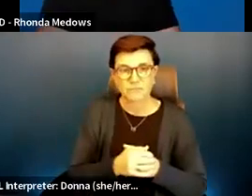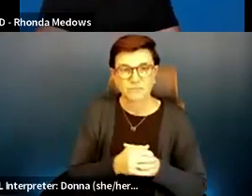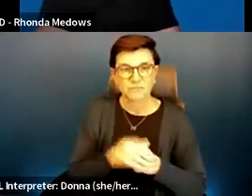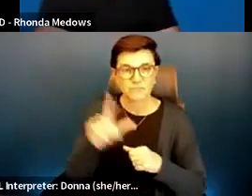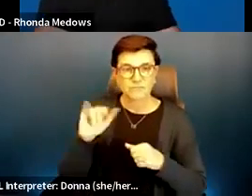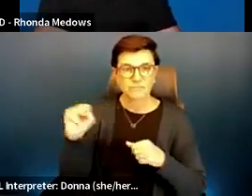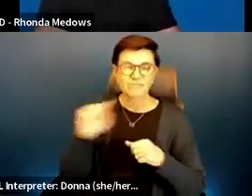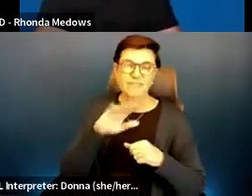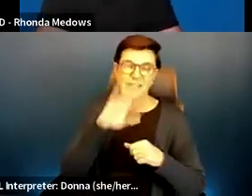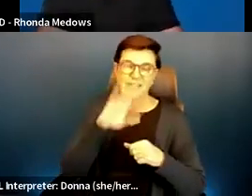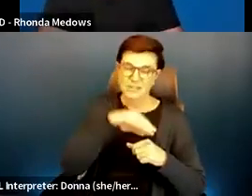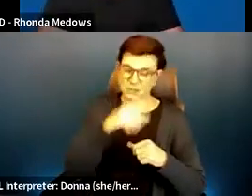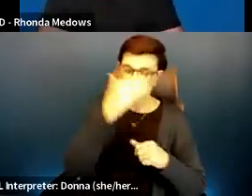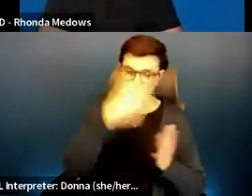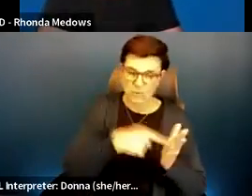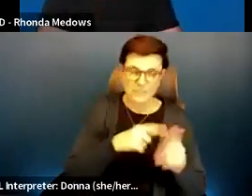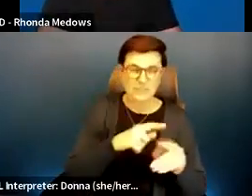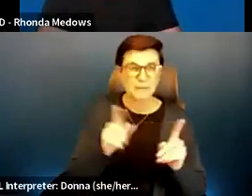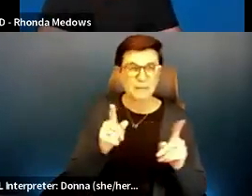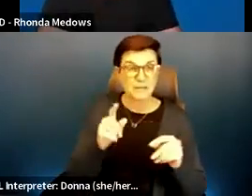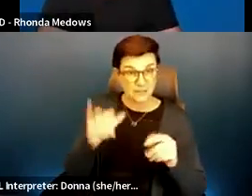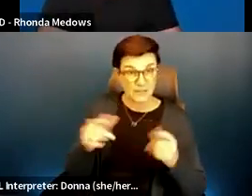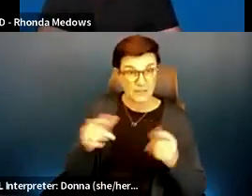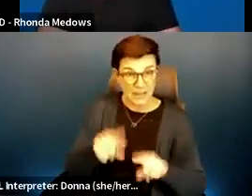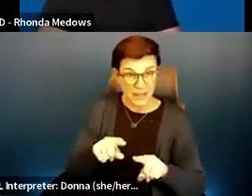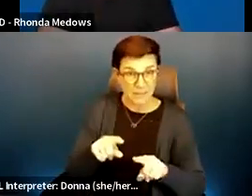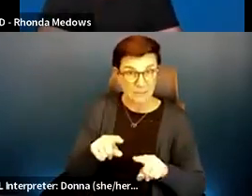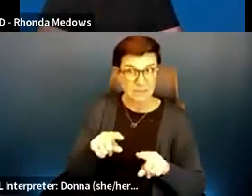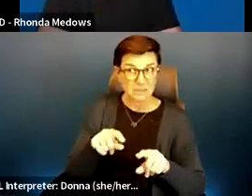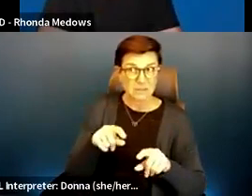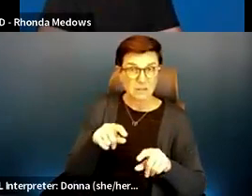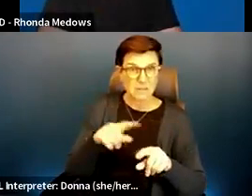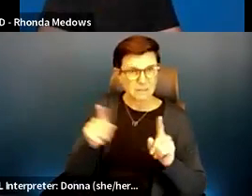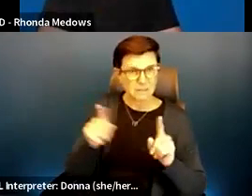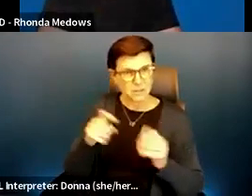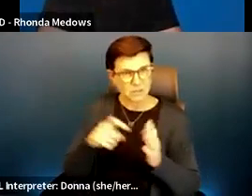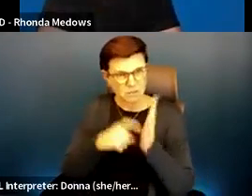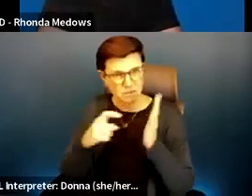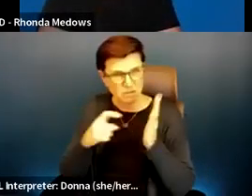None of this happens unless it's rehearsed and drilled. And, you know, it just doesn't happen.